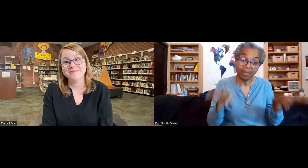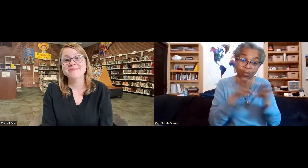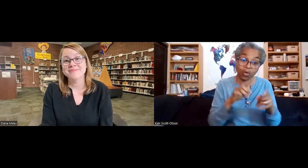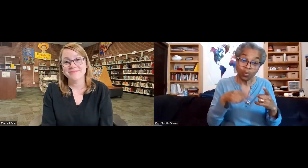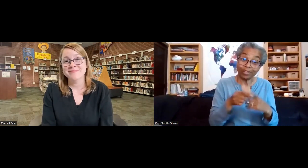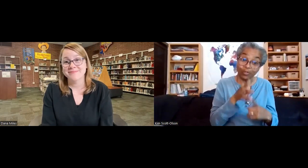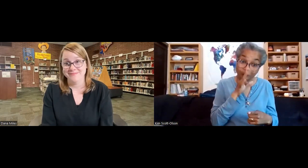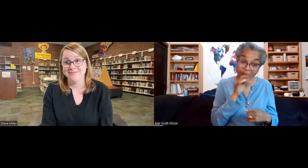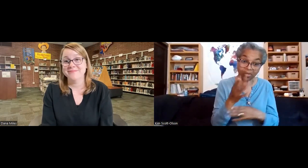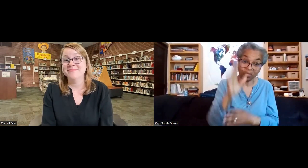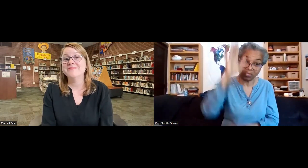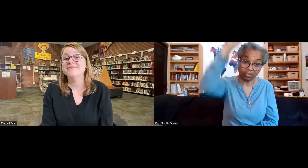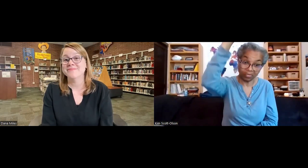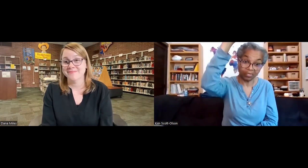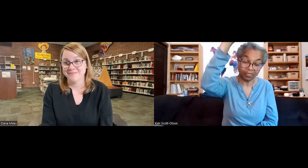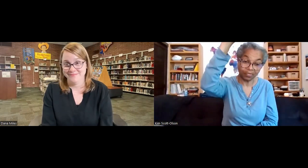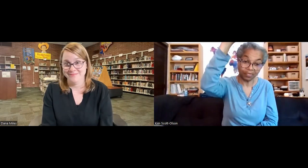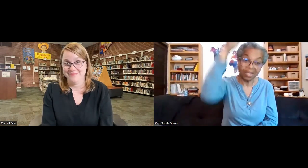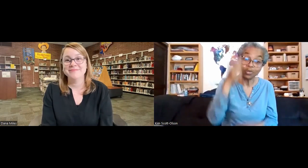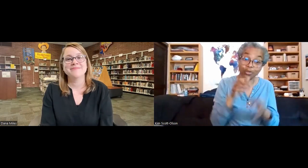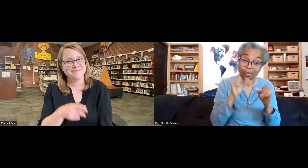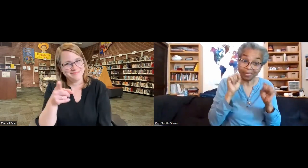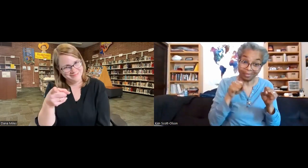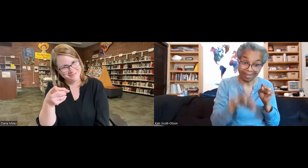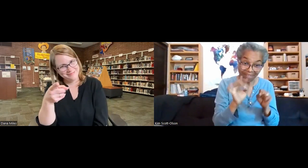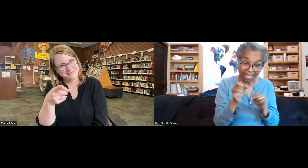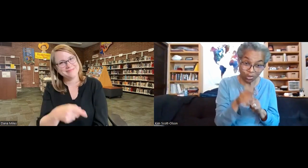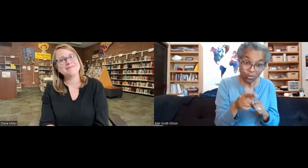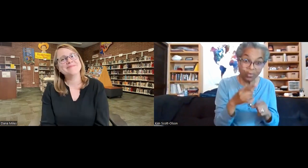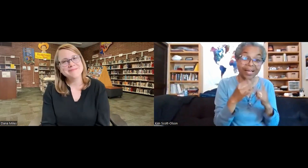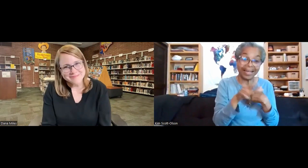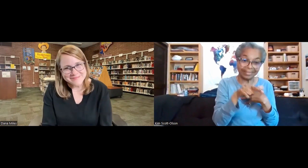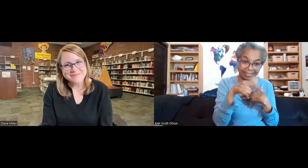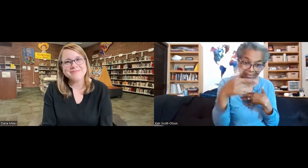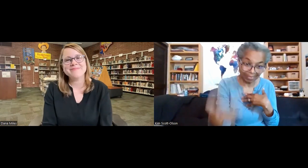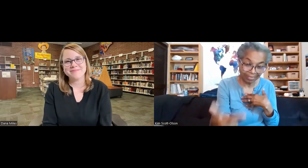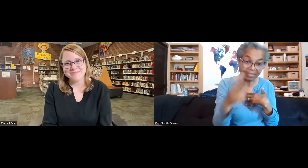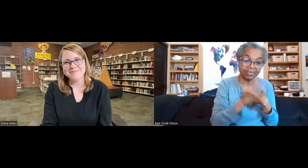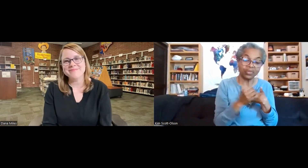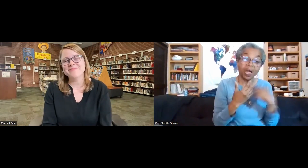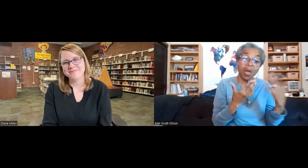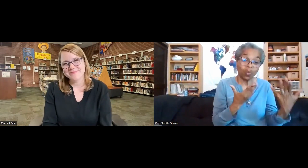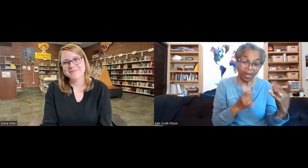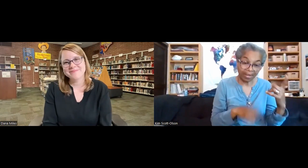This means it’s important that when you want to talk, you must raise your hand. That way the interpreter can find you once it’s your turn.